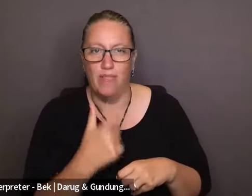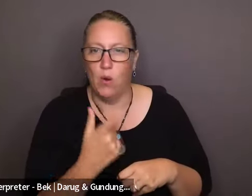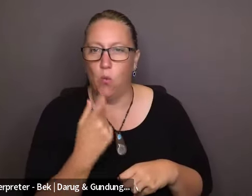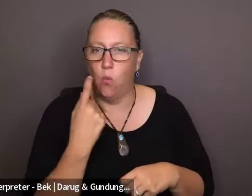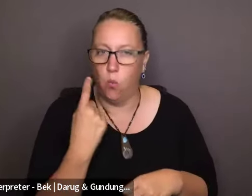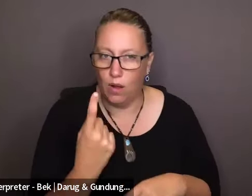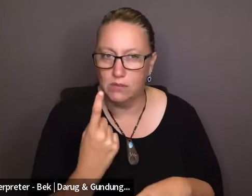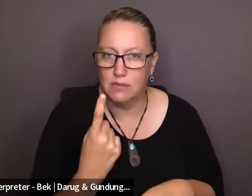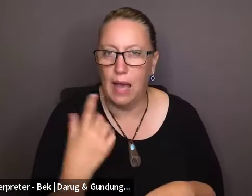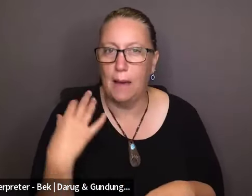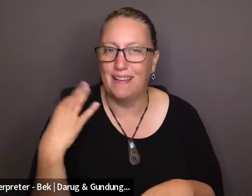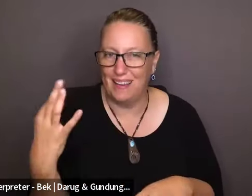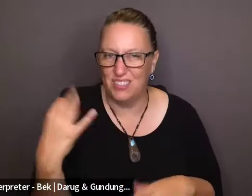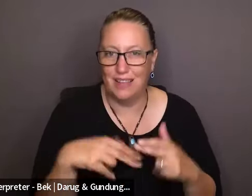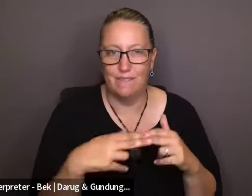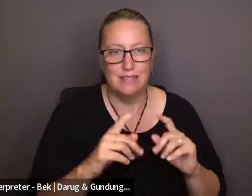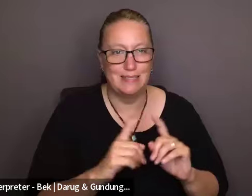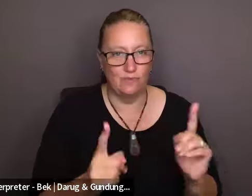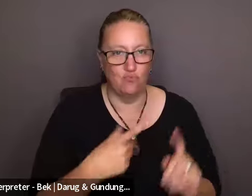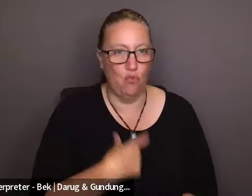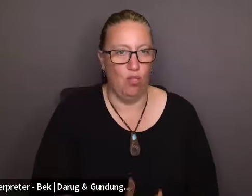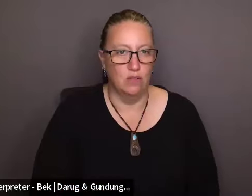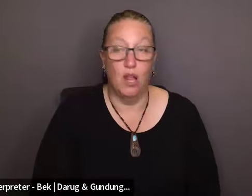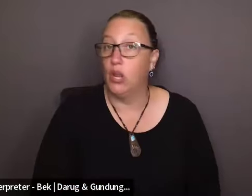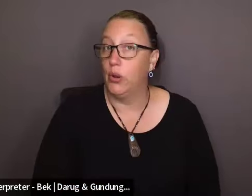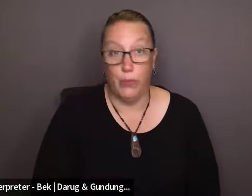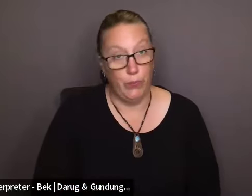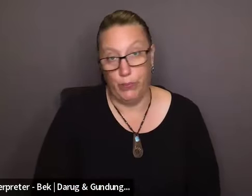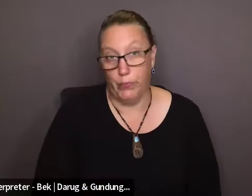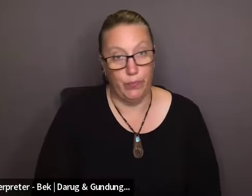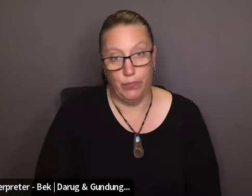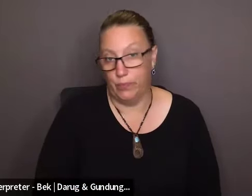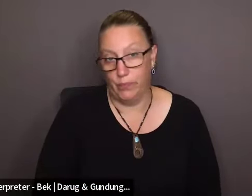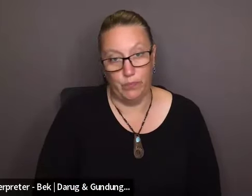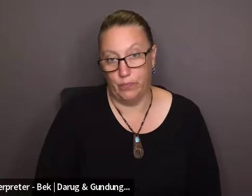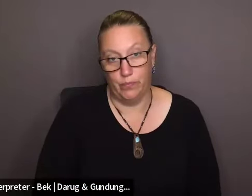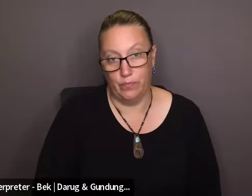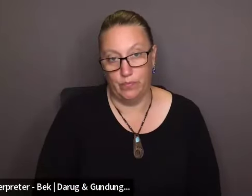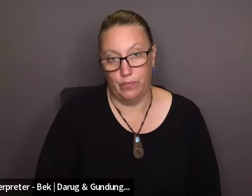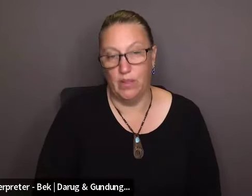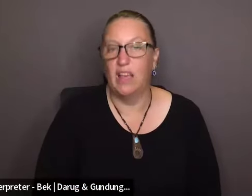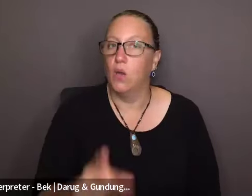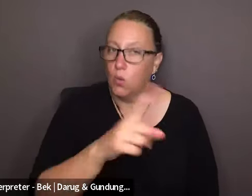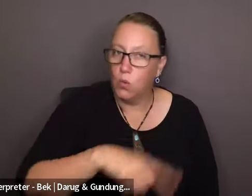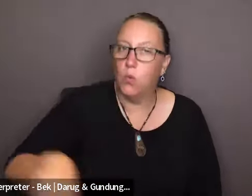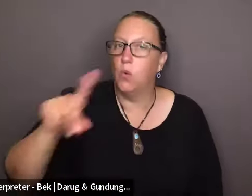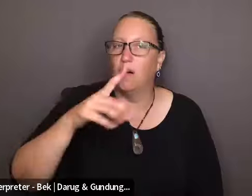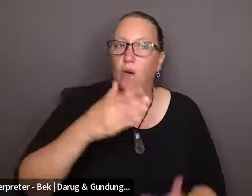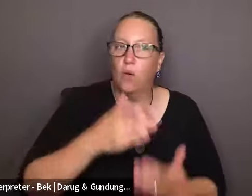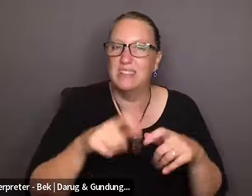the questions. The first question is can a person be involved in more than one application if they have